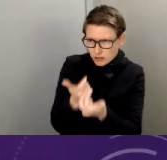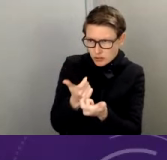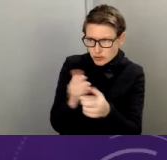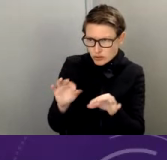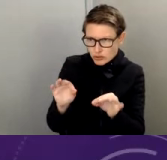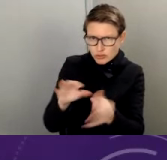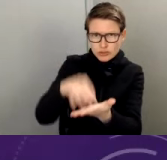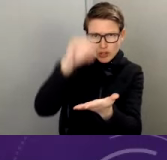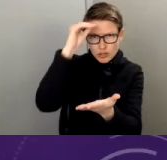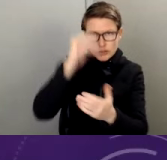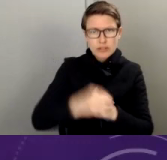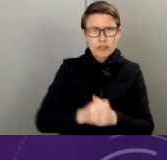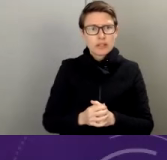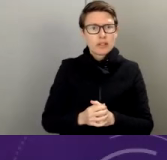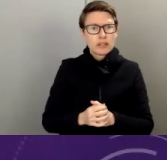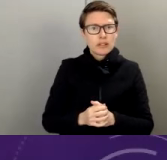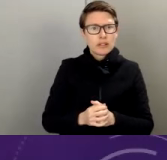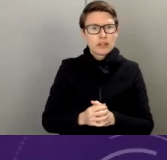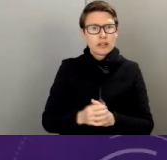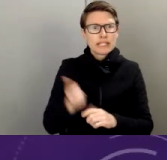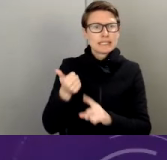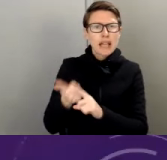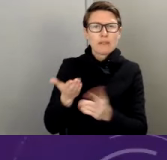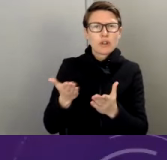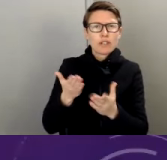Self service tutorials are they're on our website,